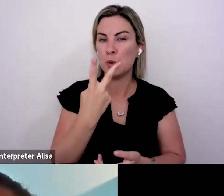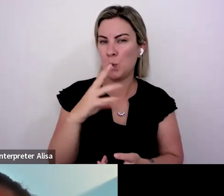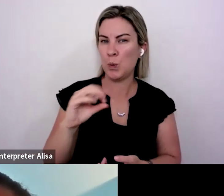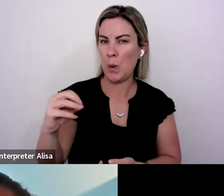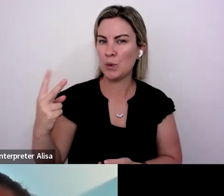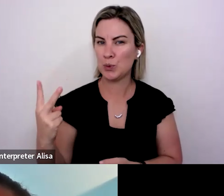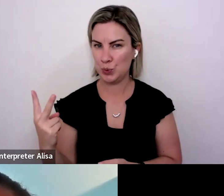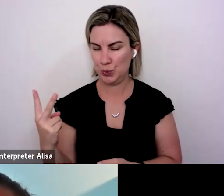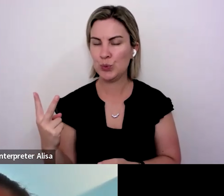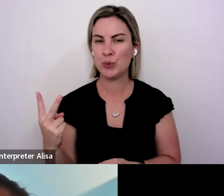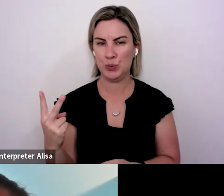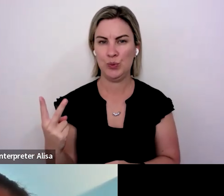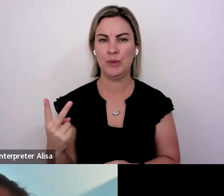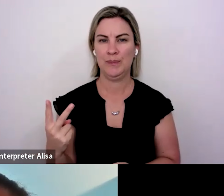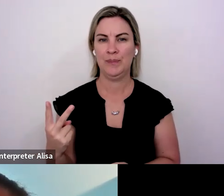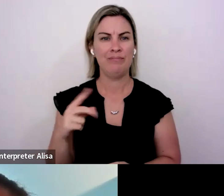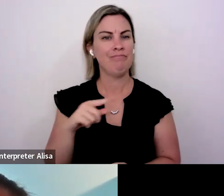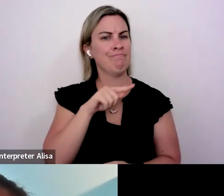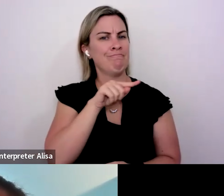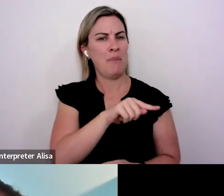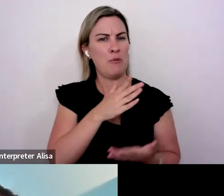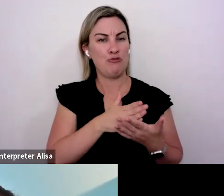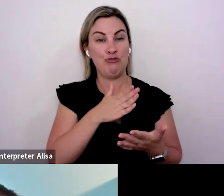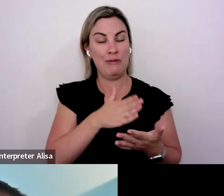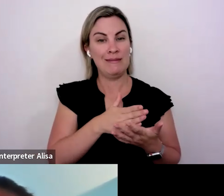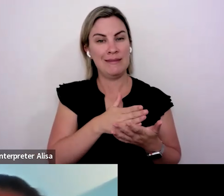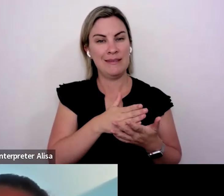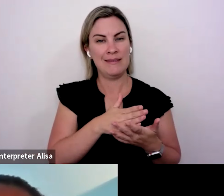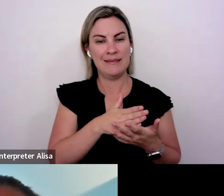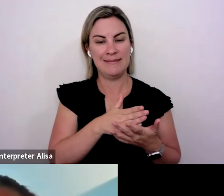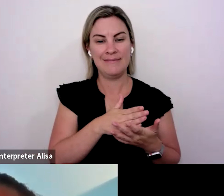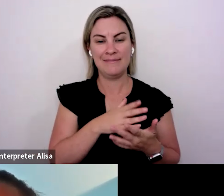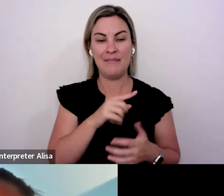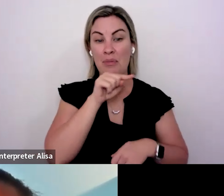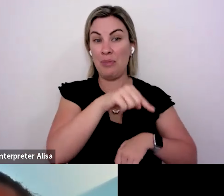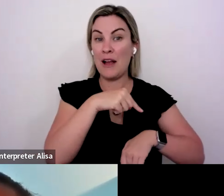to the Australia Council by the then Aboriginal Arts Board,